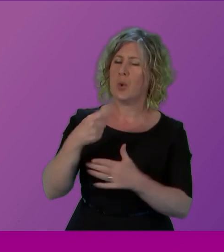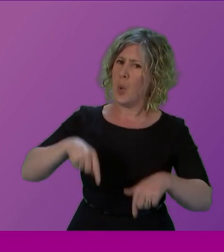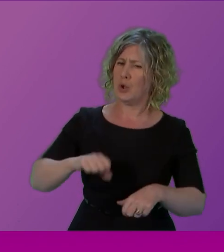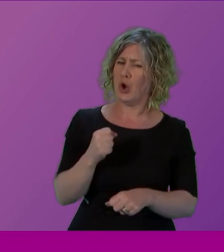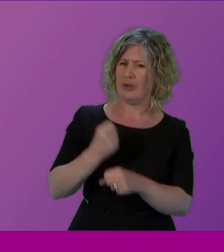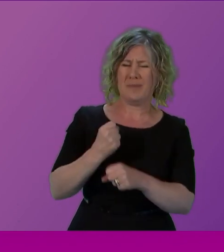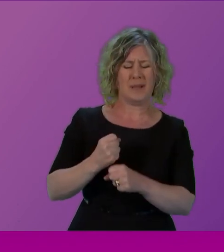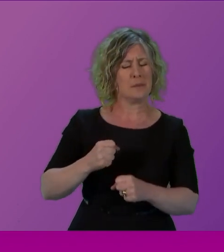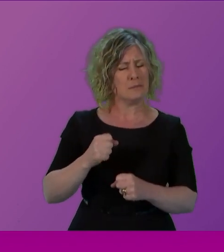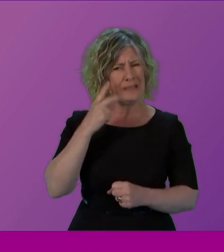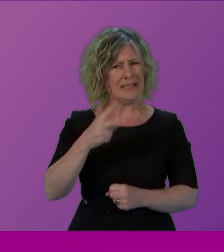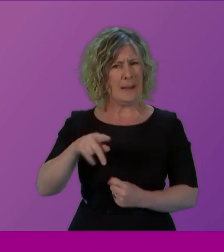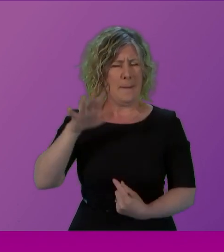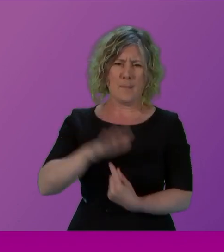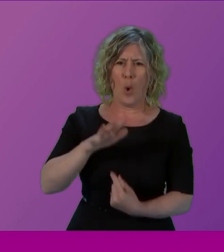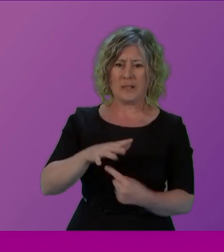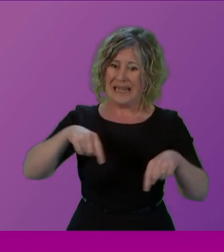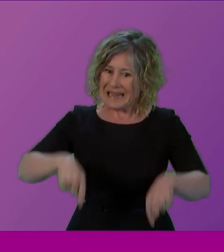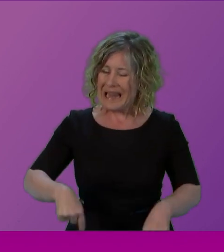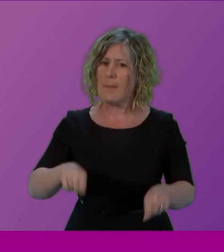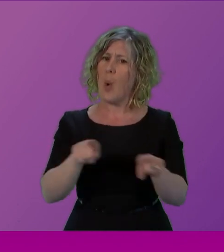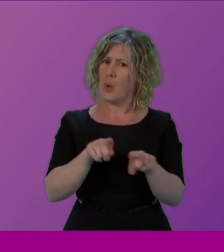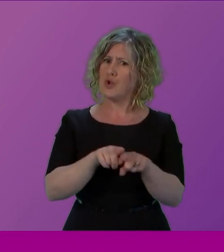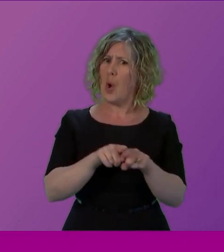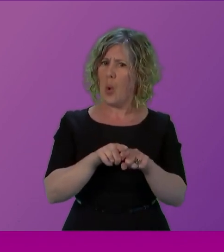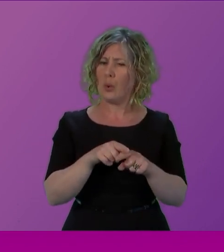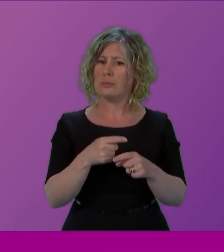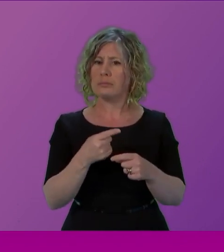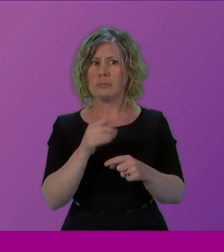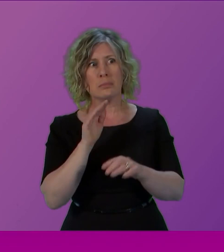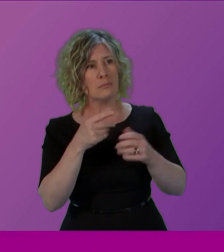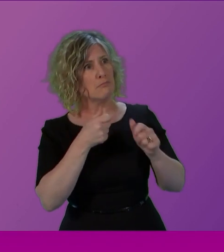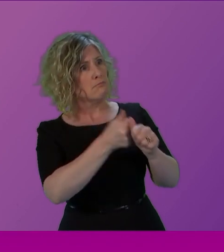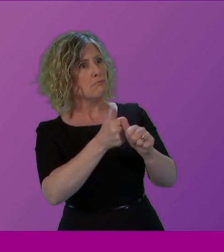action at home and in working to support the global effort to tackle climate change.